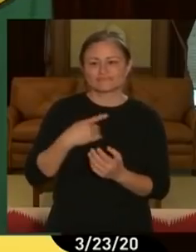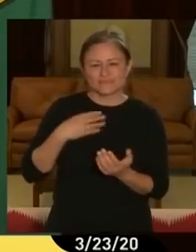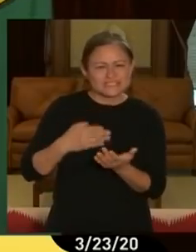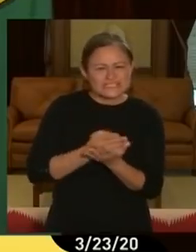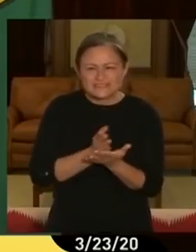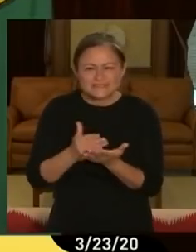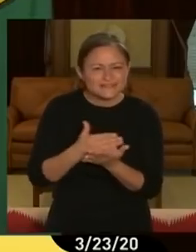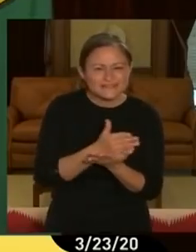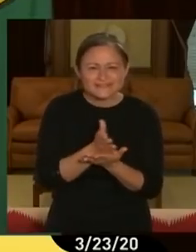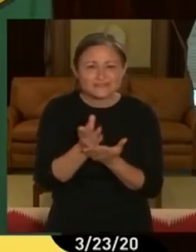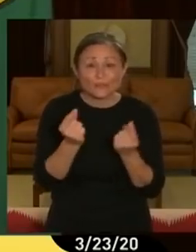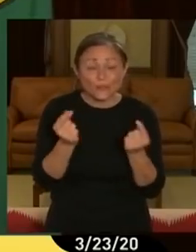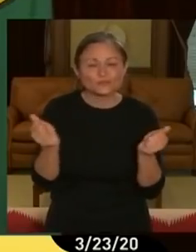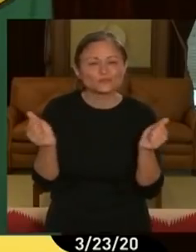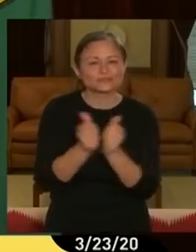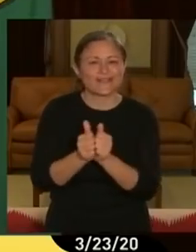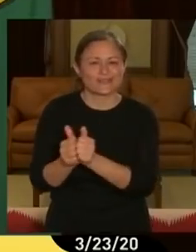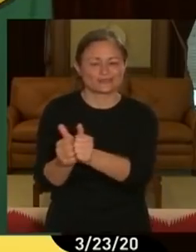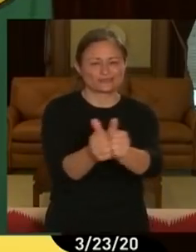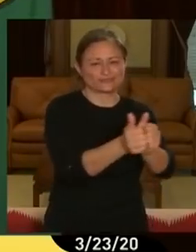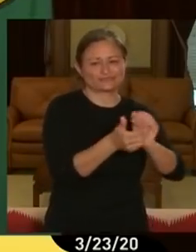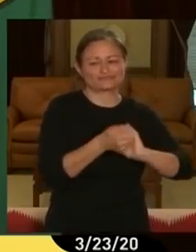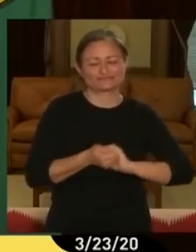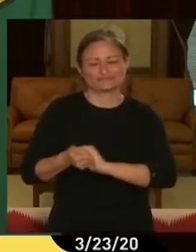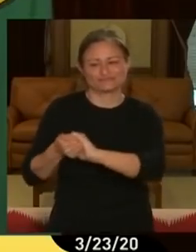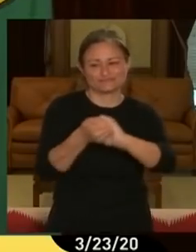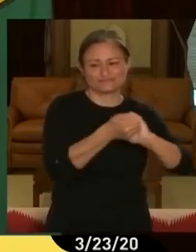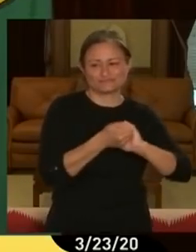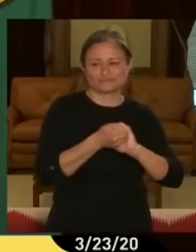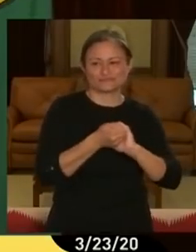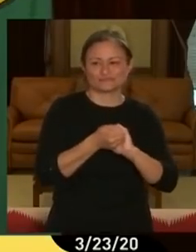COMPASSIONATE, KNOWING FOR CERTAIN WE CAN GET THROUGH THIS TOGETHER.